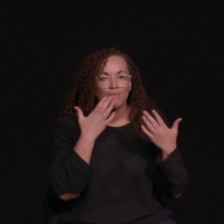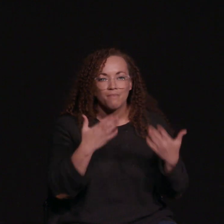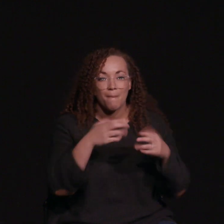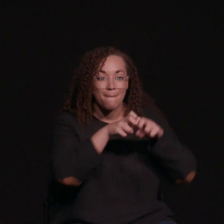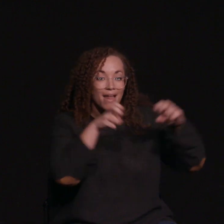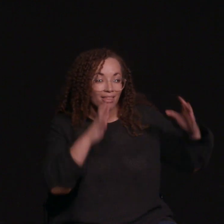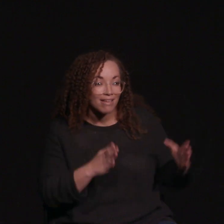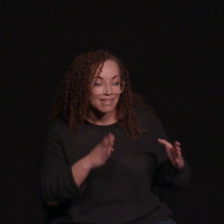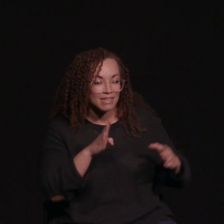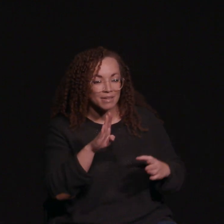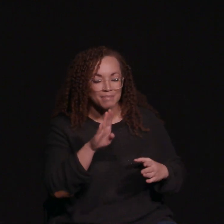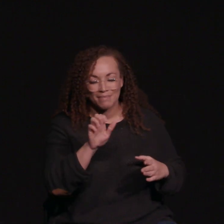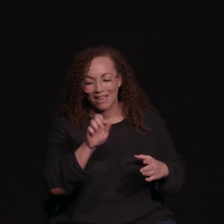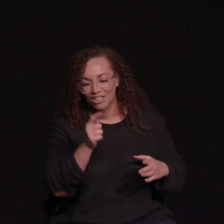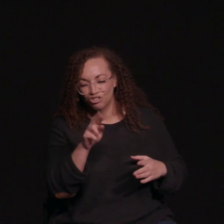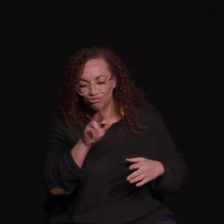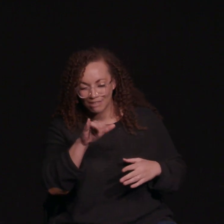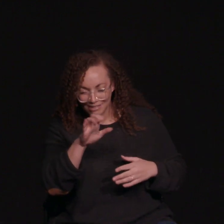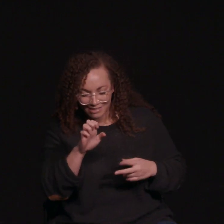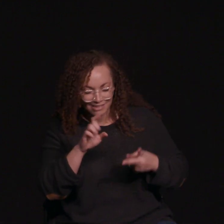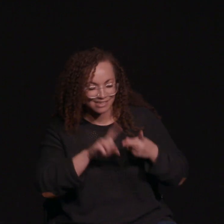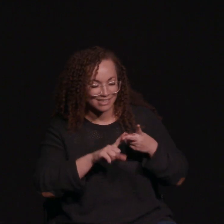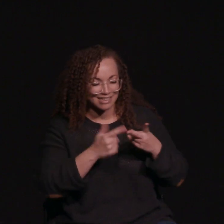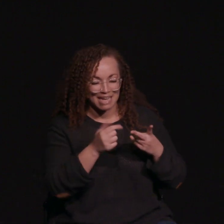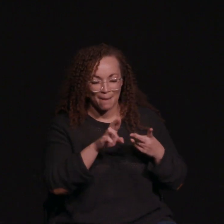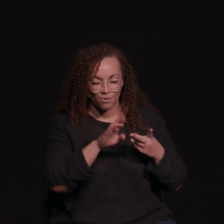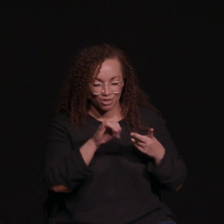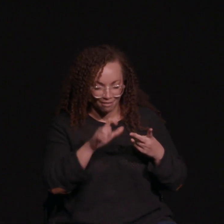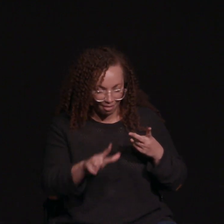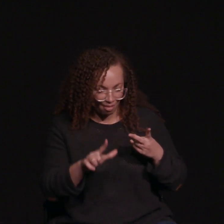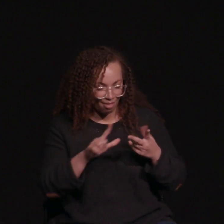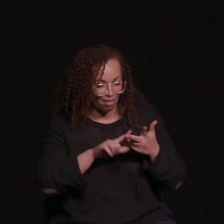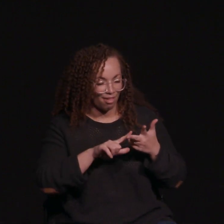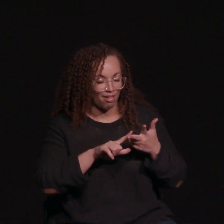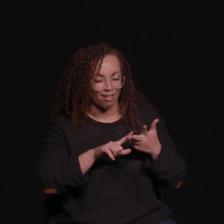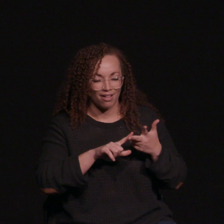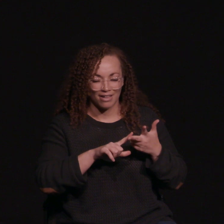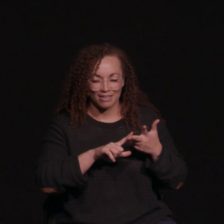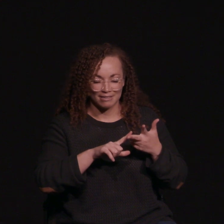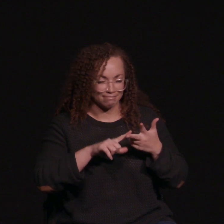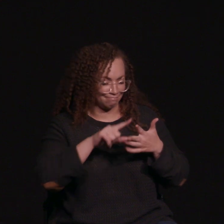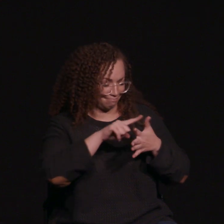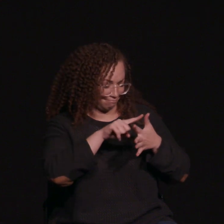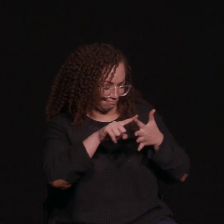Joshua Gabriel, Kanchan Dawn Hunter, Will Scott Junior, and Pandora Thomas.